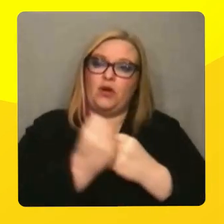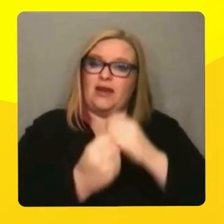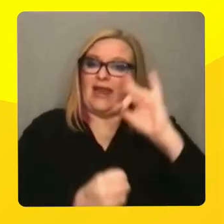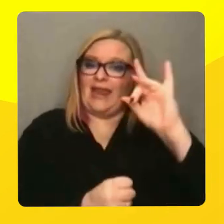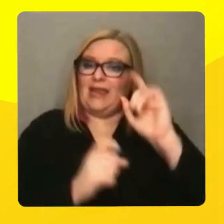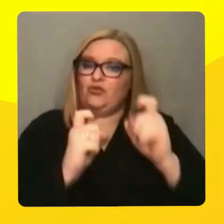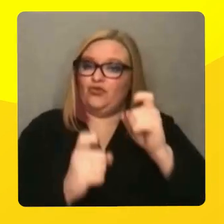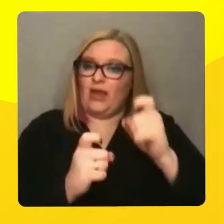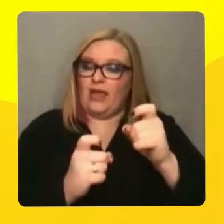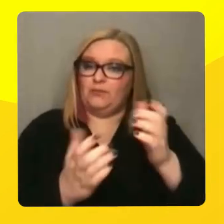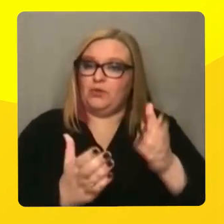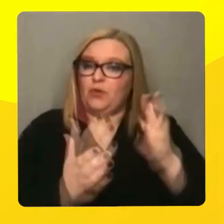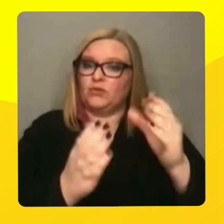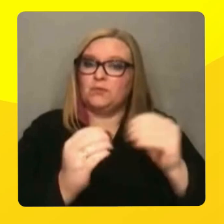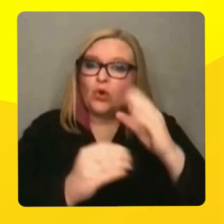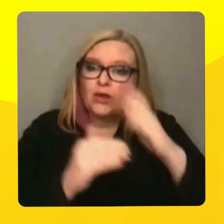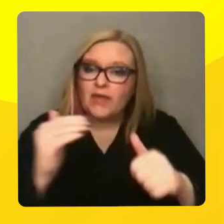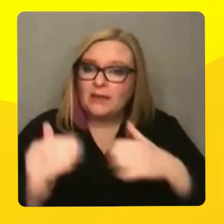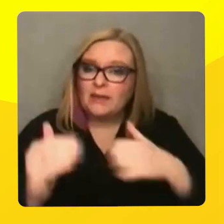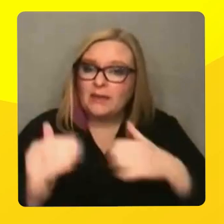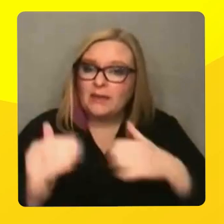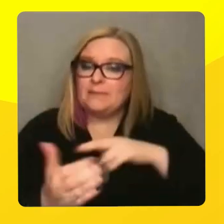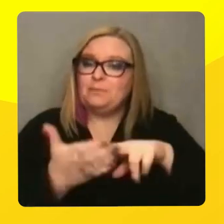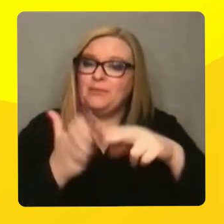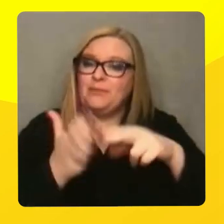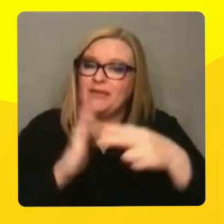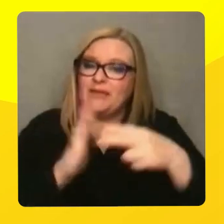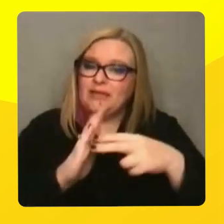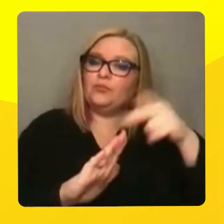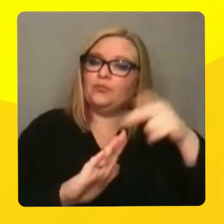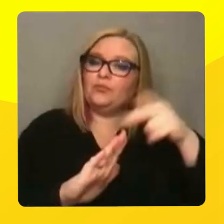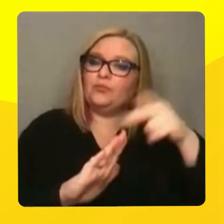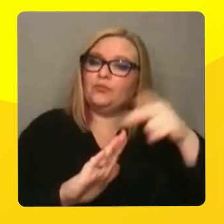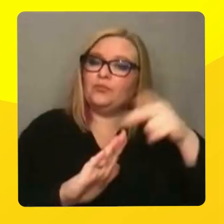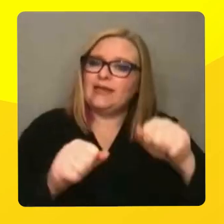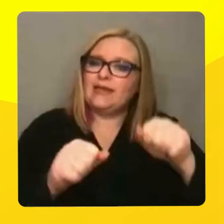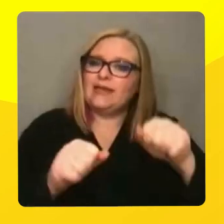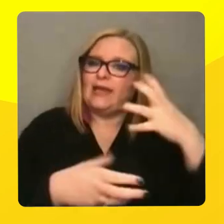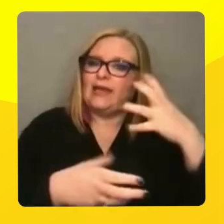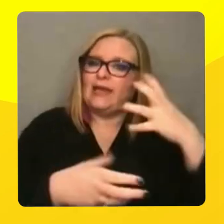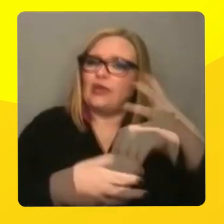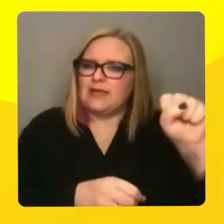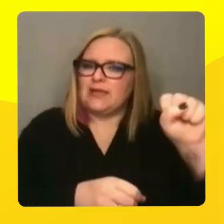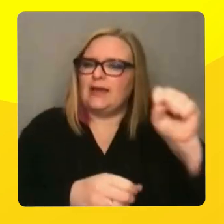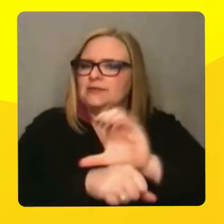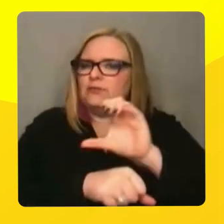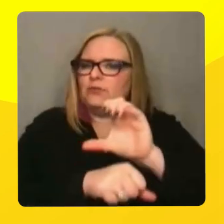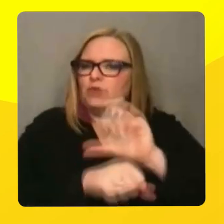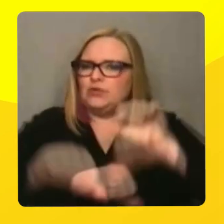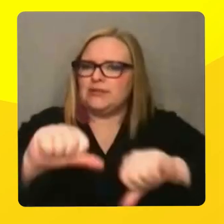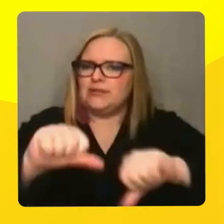my own so that projects can include computer science. And that's more grant proposals than I've